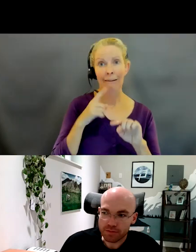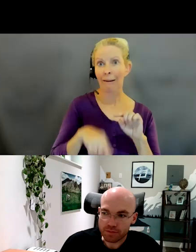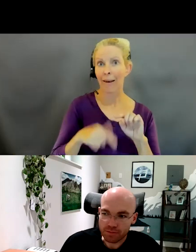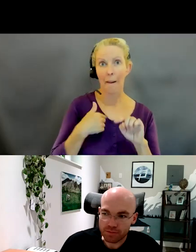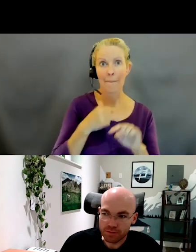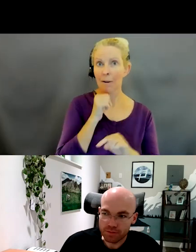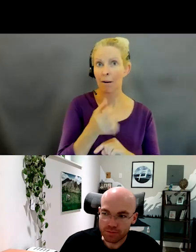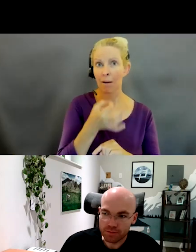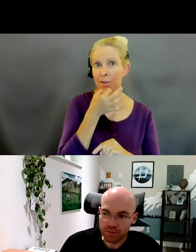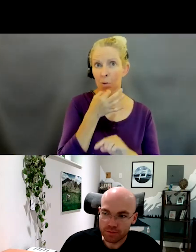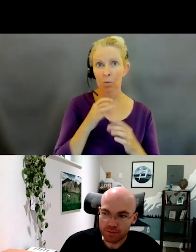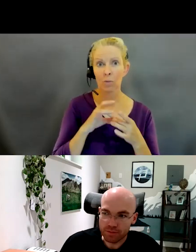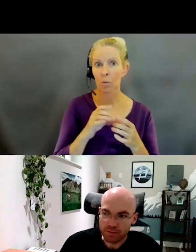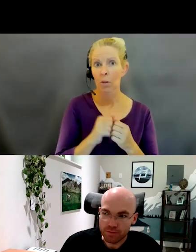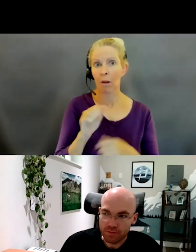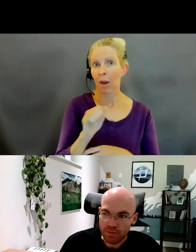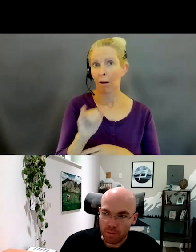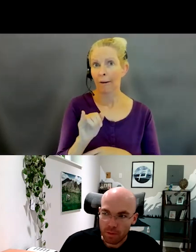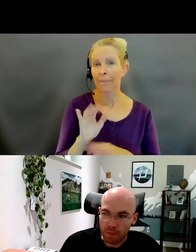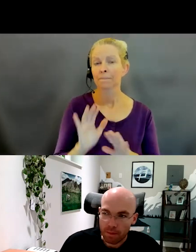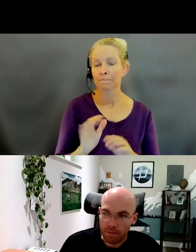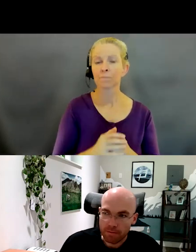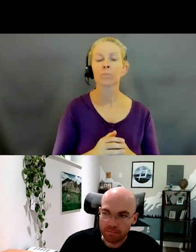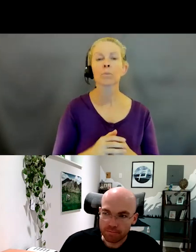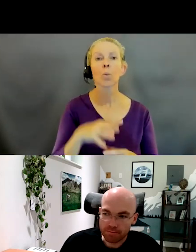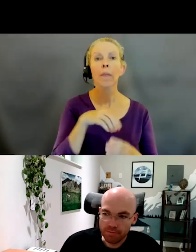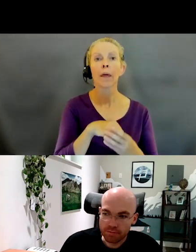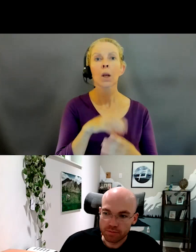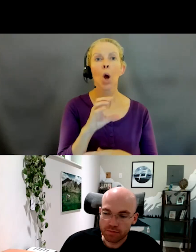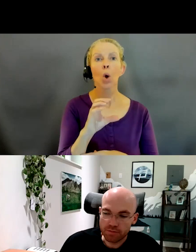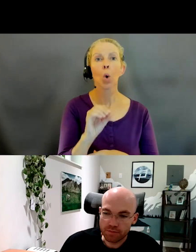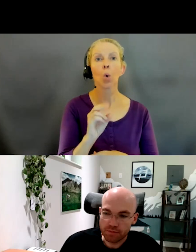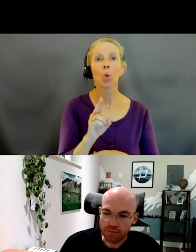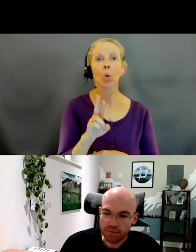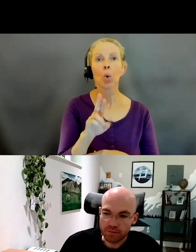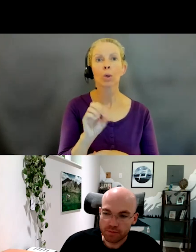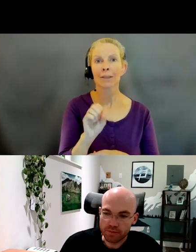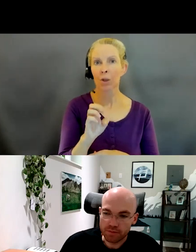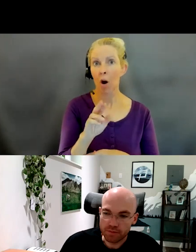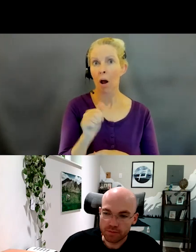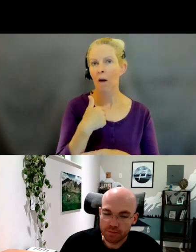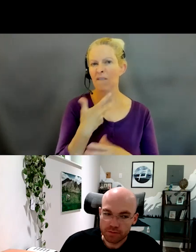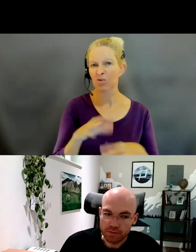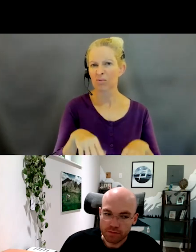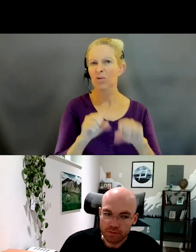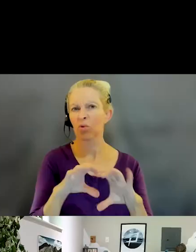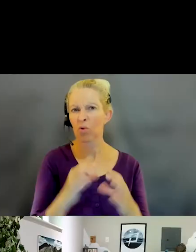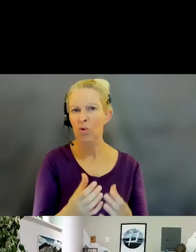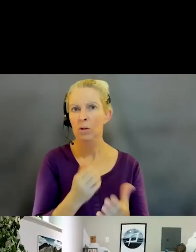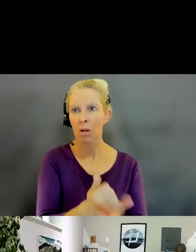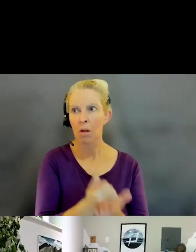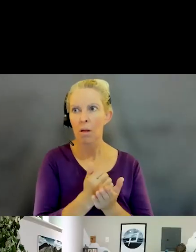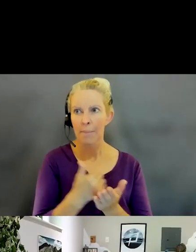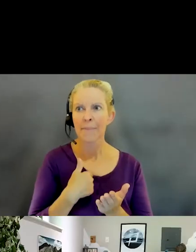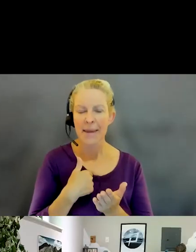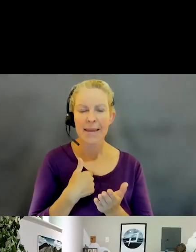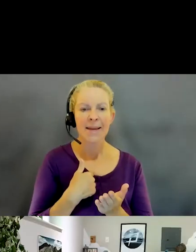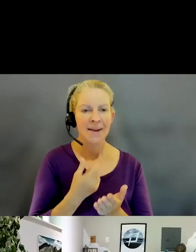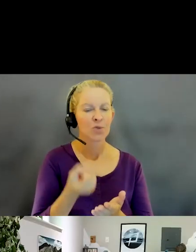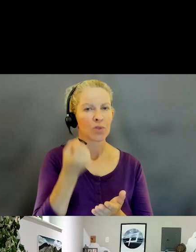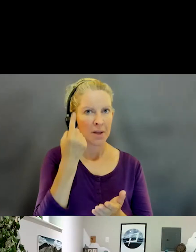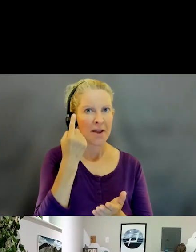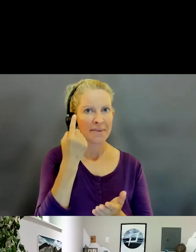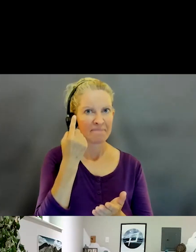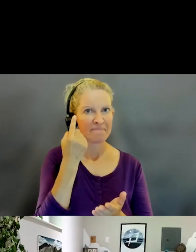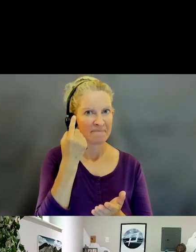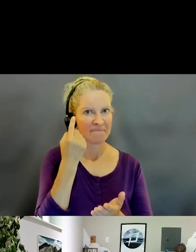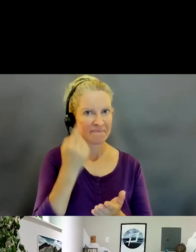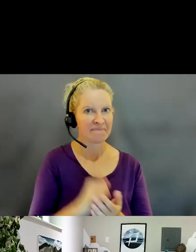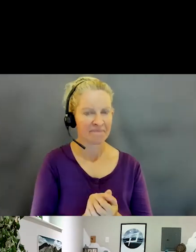her, but there is a course in Coursera I took that really helped me understand, what is artificial